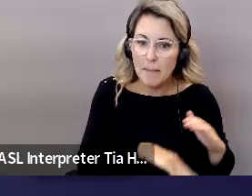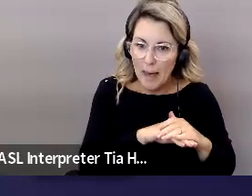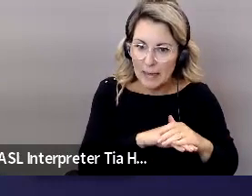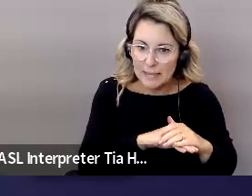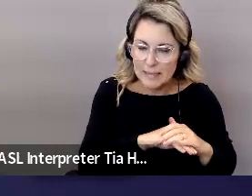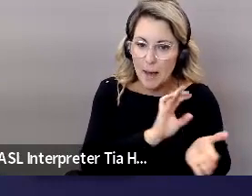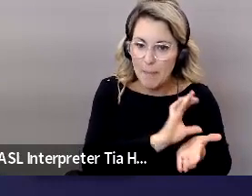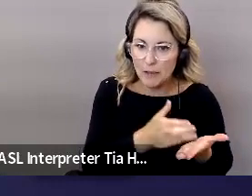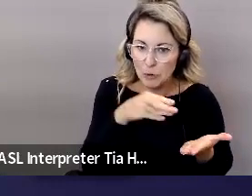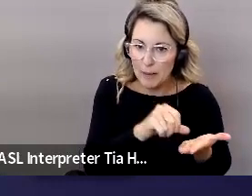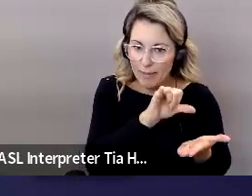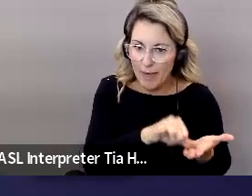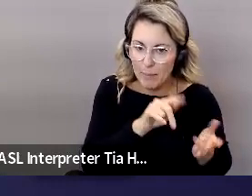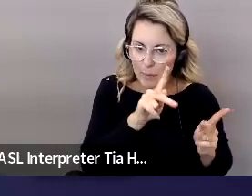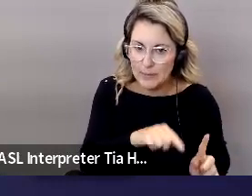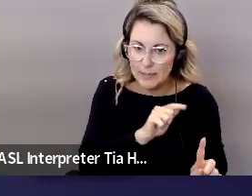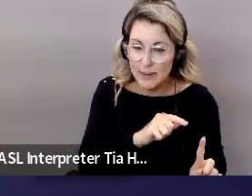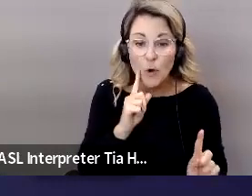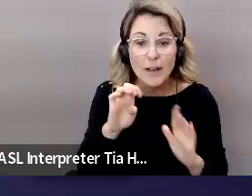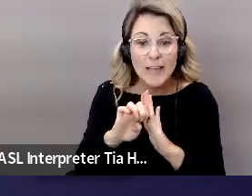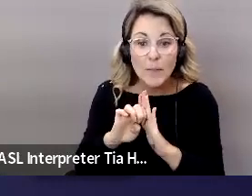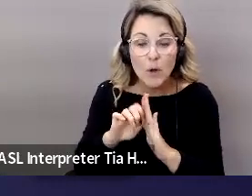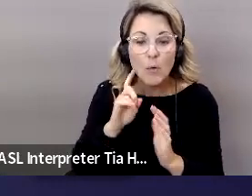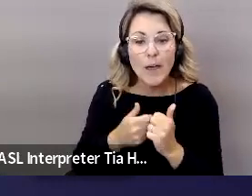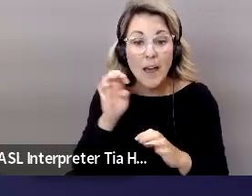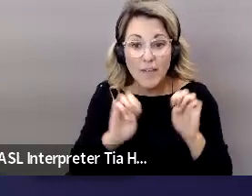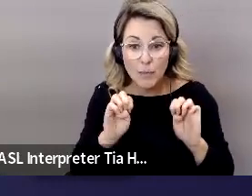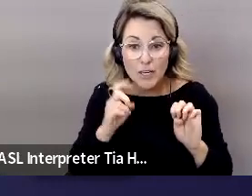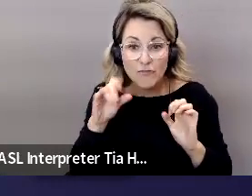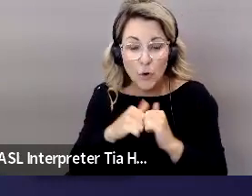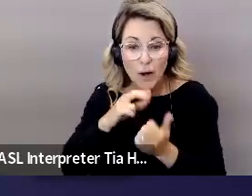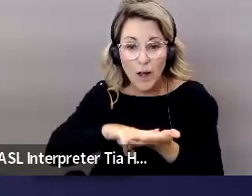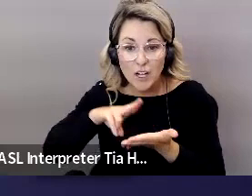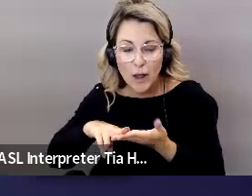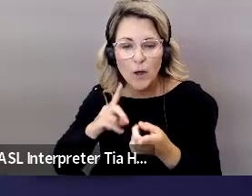for example, when we're doing an evaluation for a contract we typically aim for anywhere from 10 to